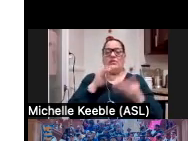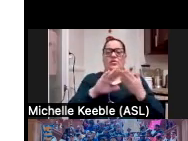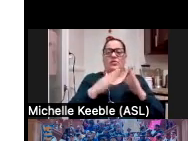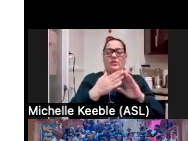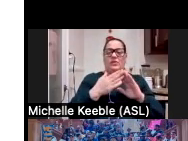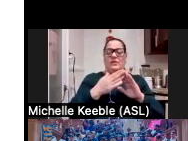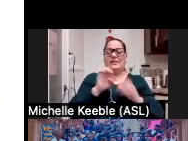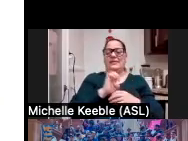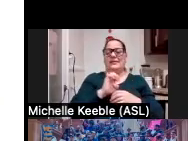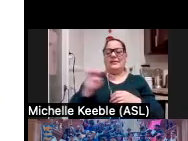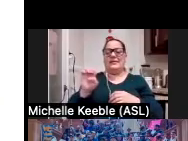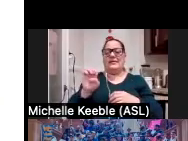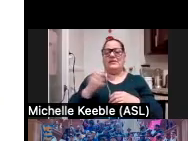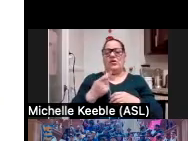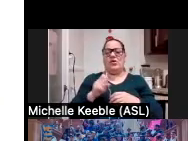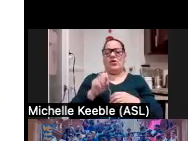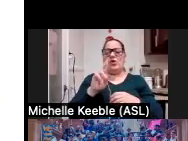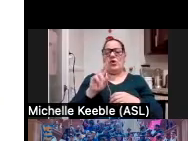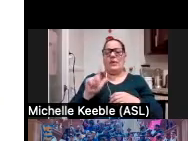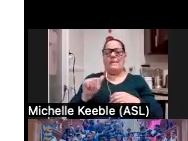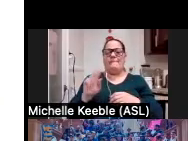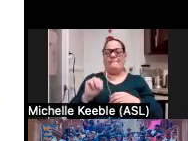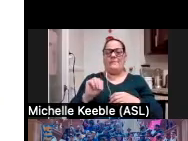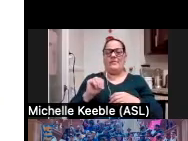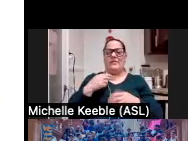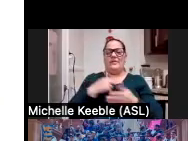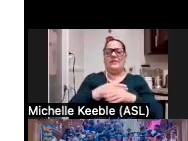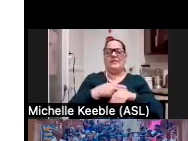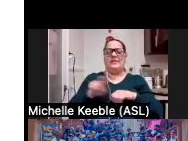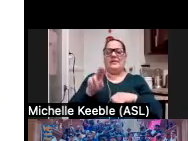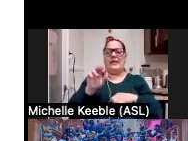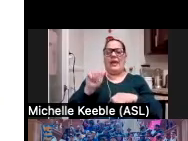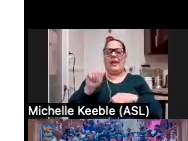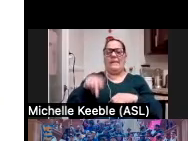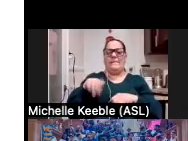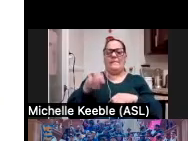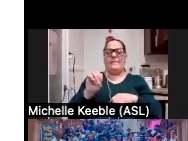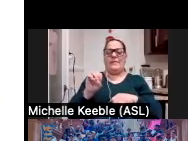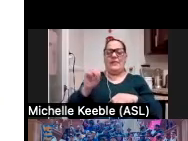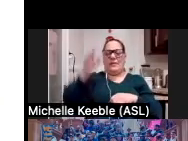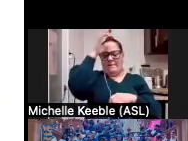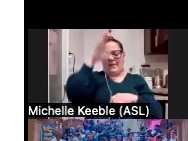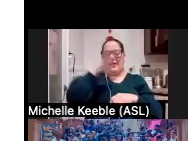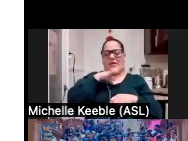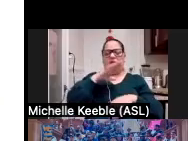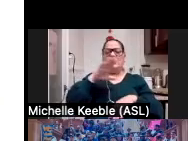he grew up he uh acquired the nickname the “Ape man” because he walked on his hands and